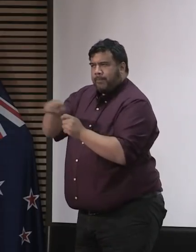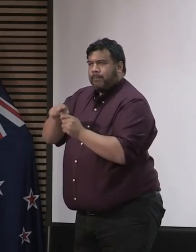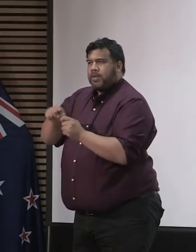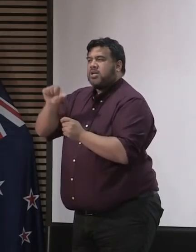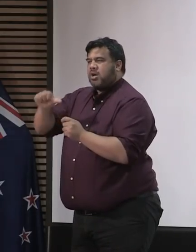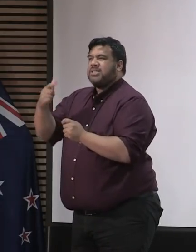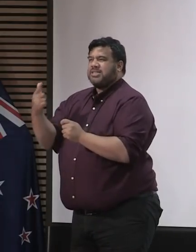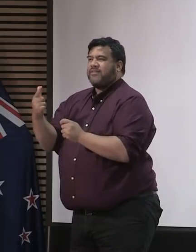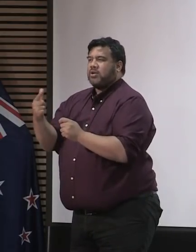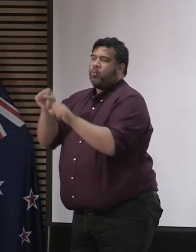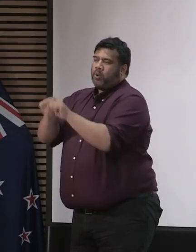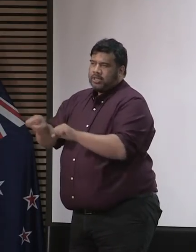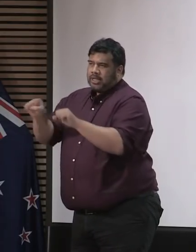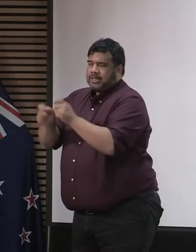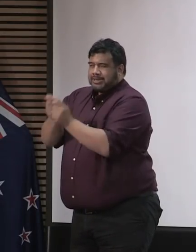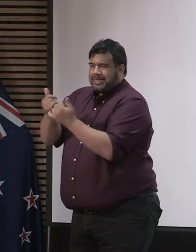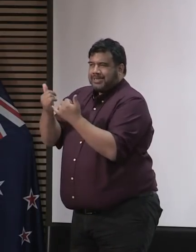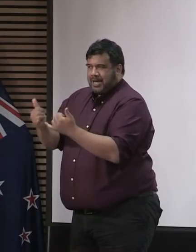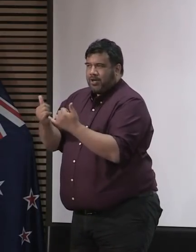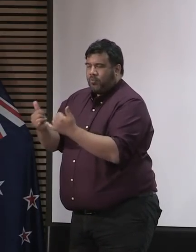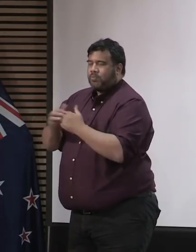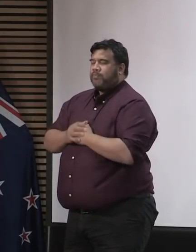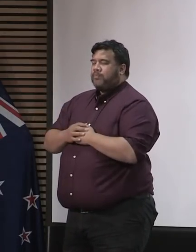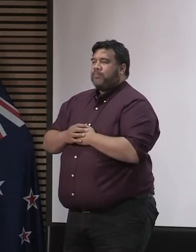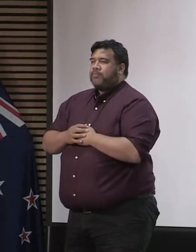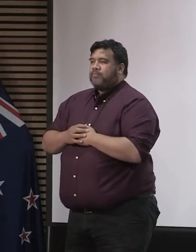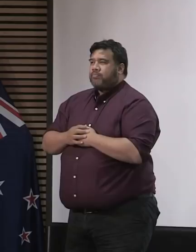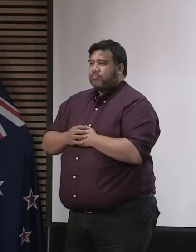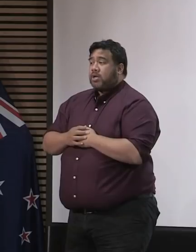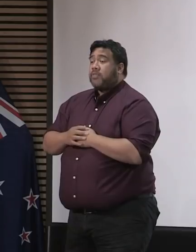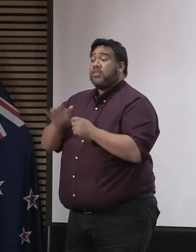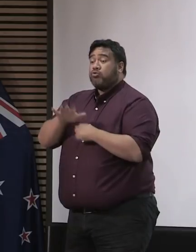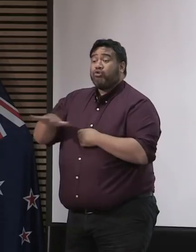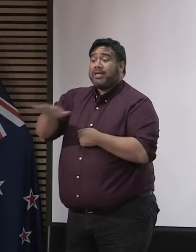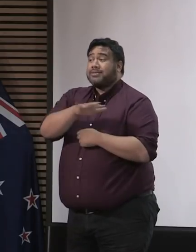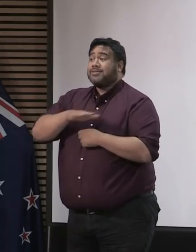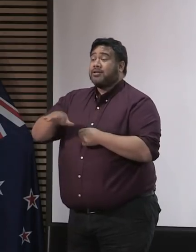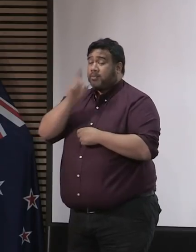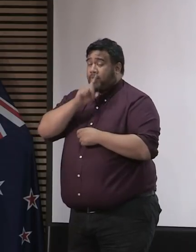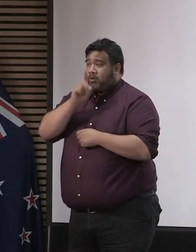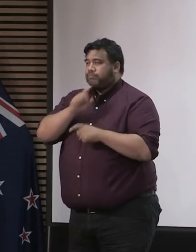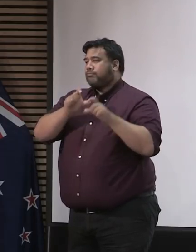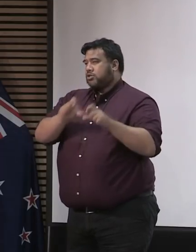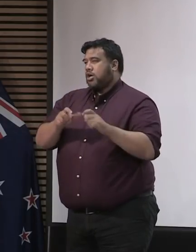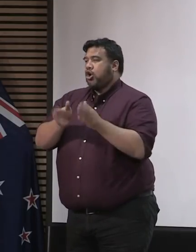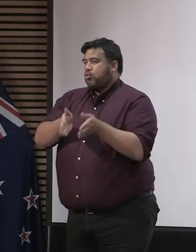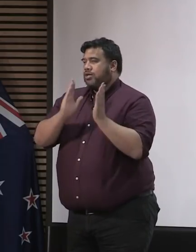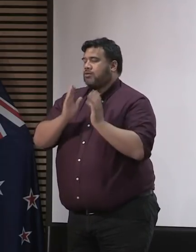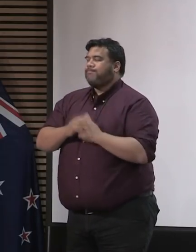the remainder being in isolation but again, in those hotels. I want to make that clear in case there was any confusion amongst the public over whether